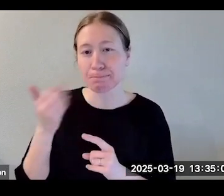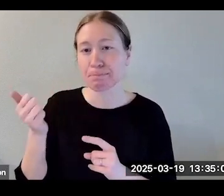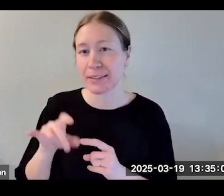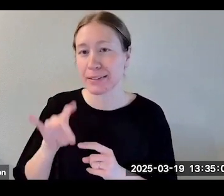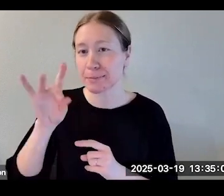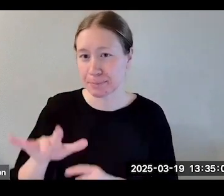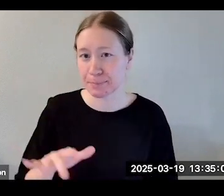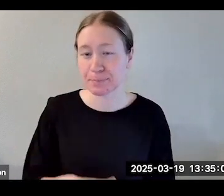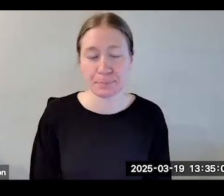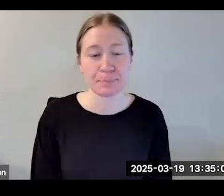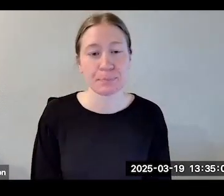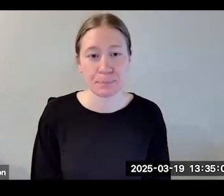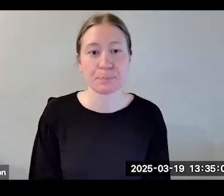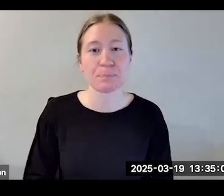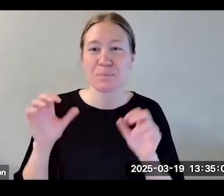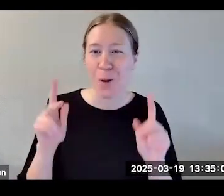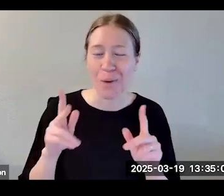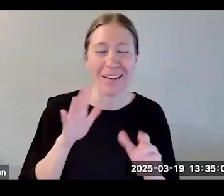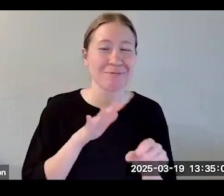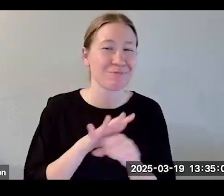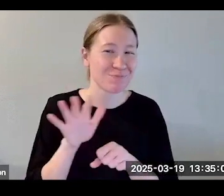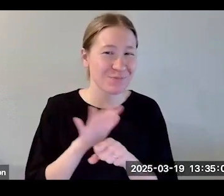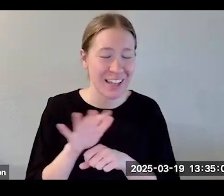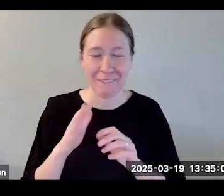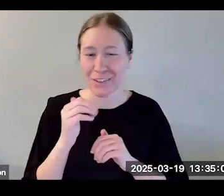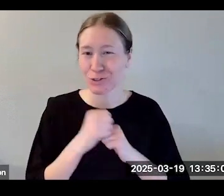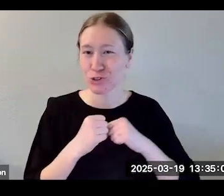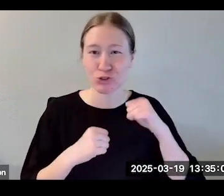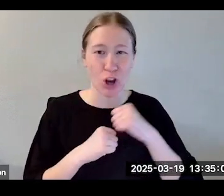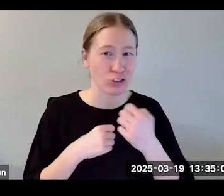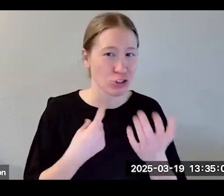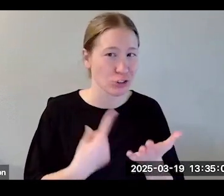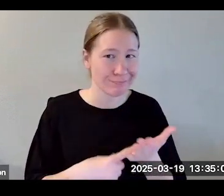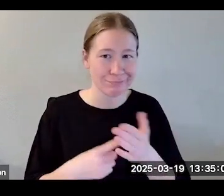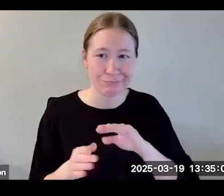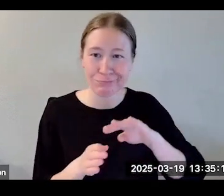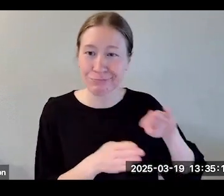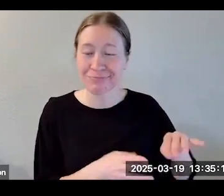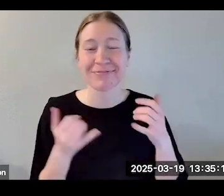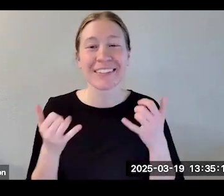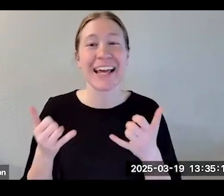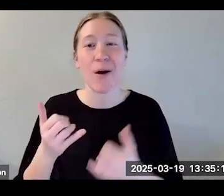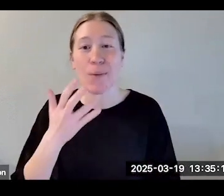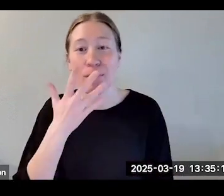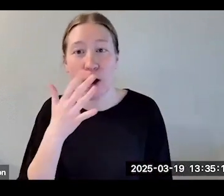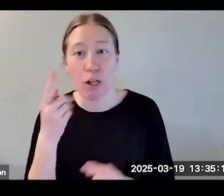Okay, though. That's enough about structure. We do wanna talk about color contrast next.